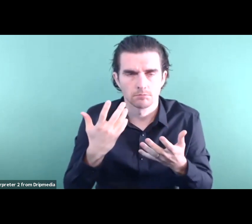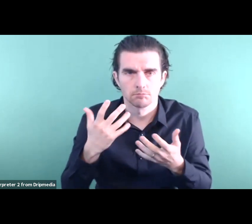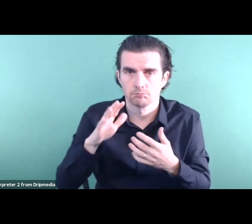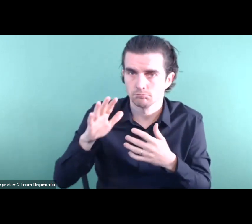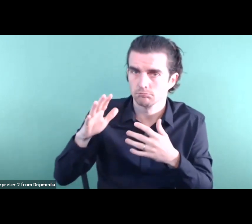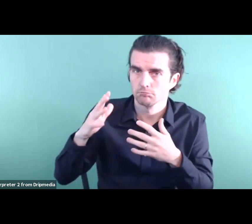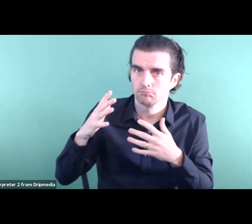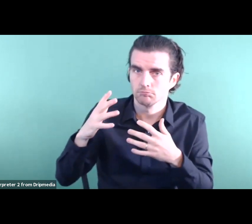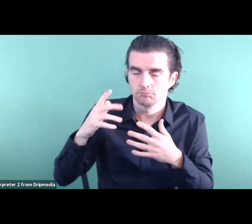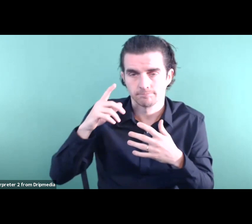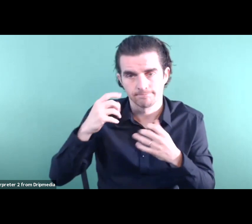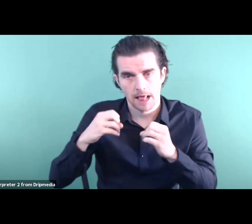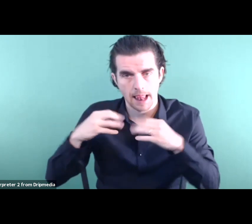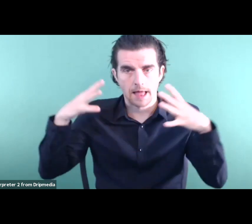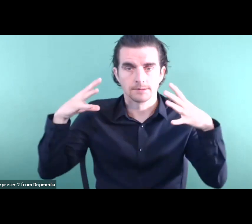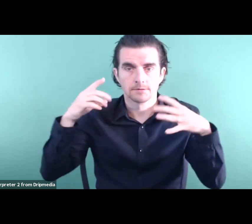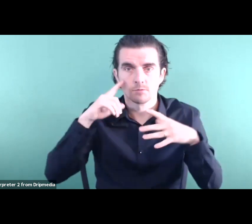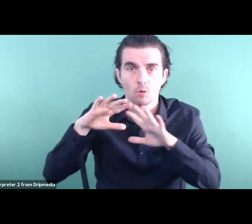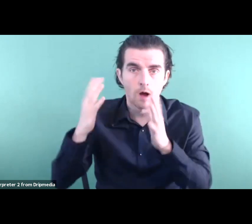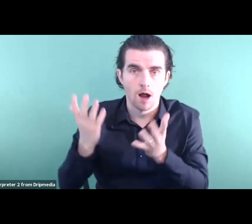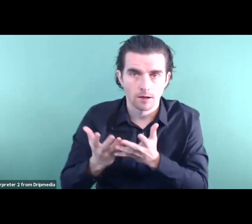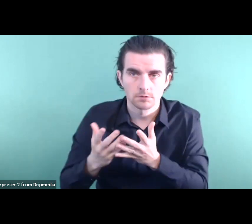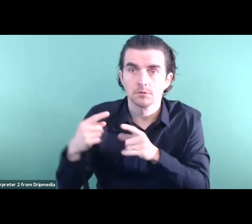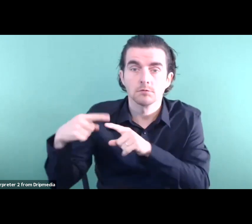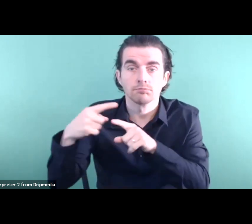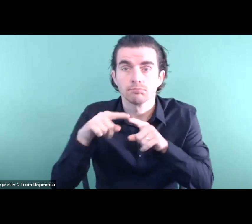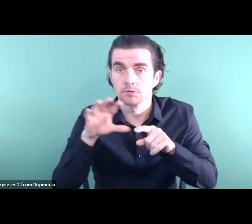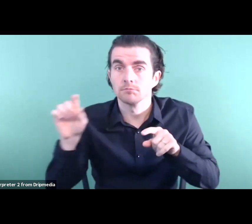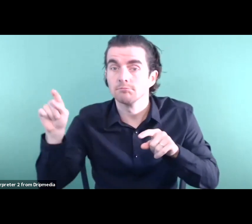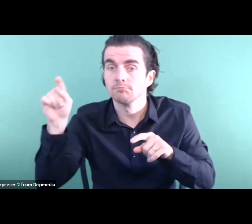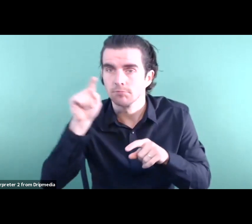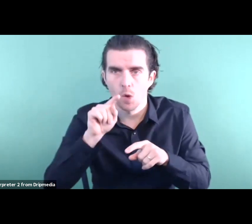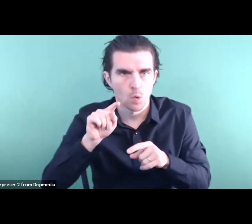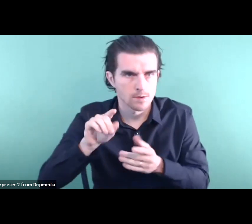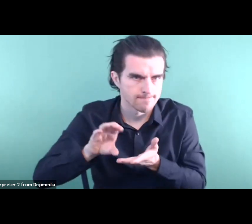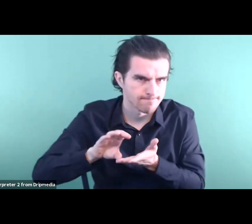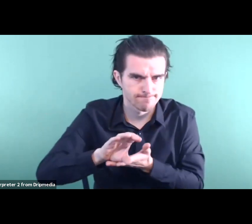but the extra cost you face in carrying this activity day after day might not be covered.